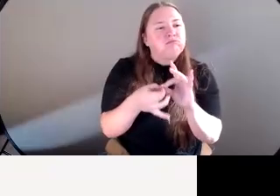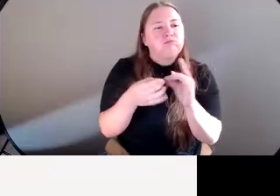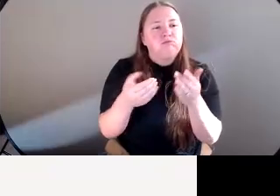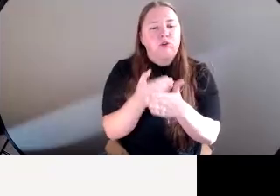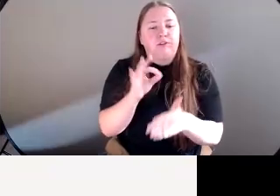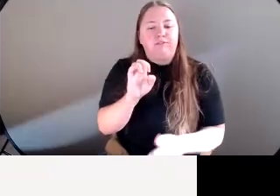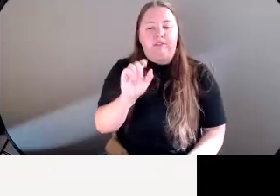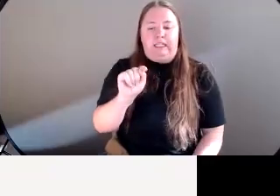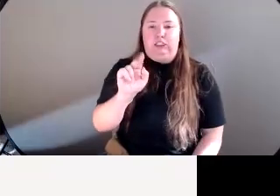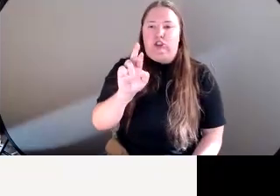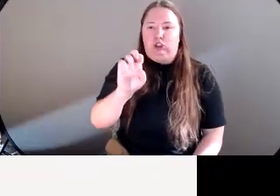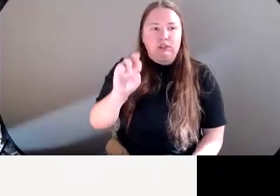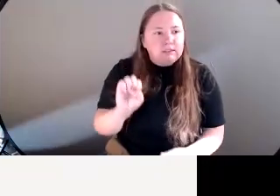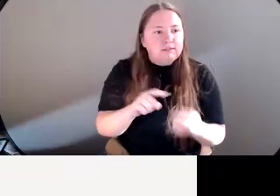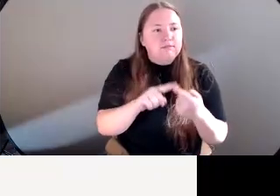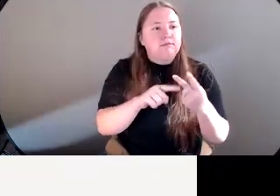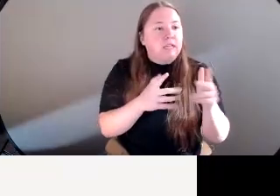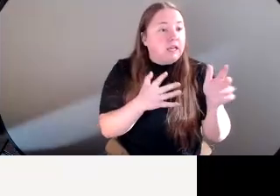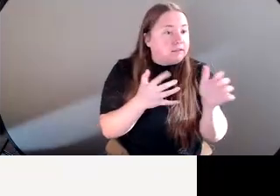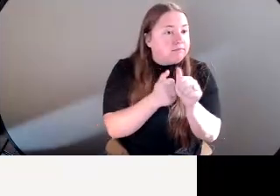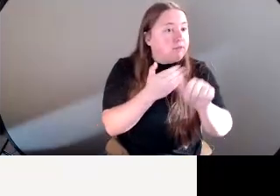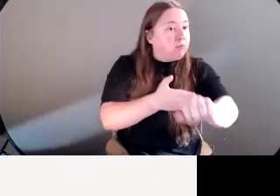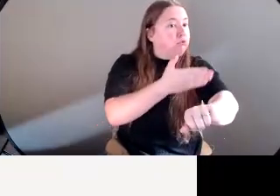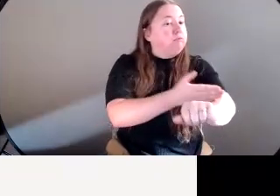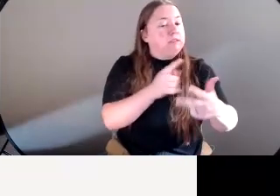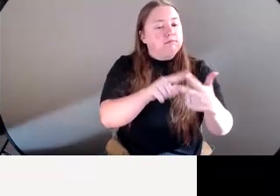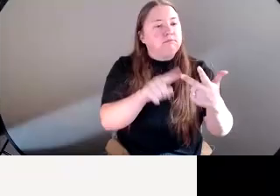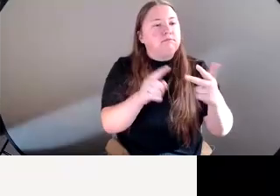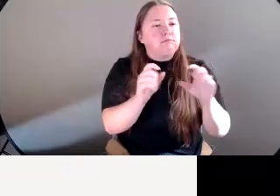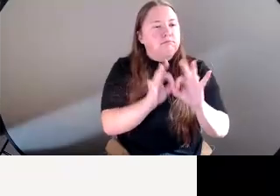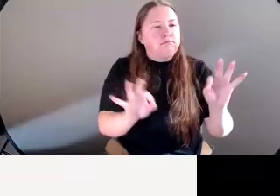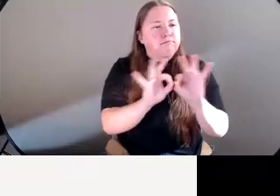big improvements, important changes that we'll see in Canvas.